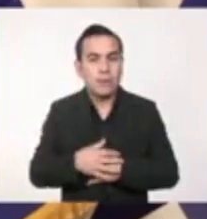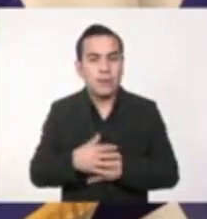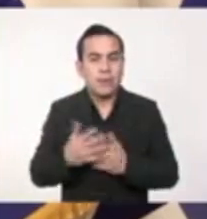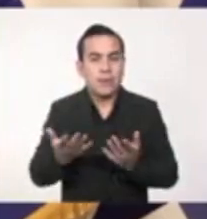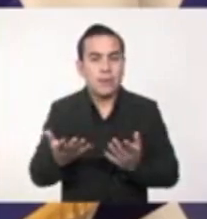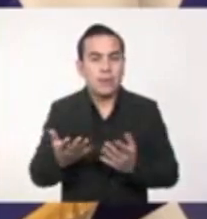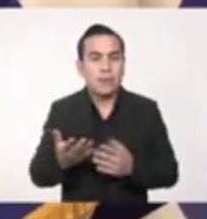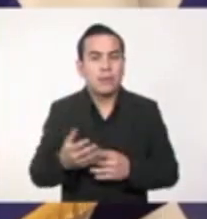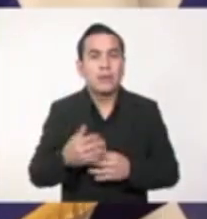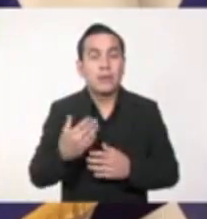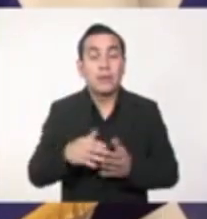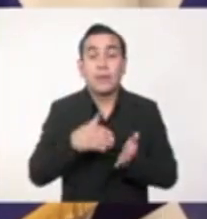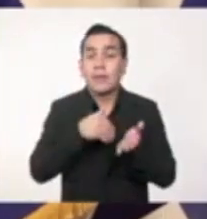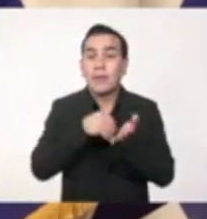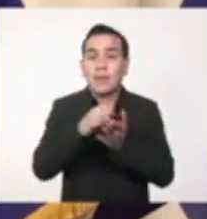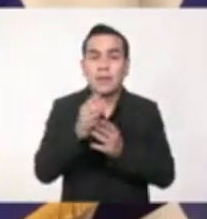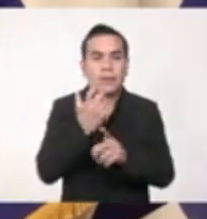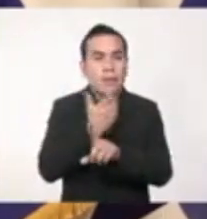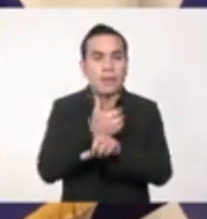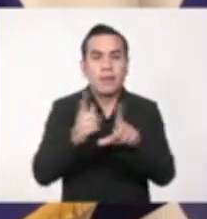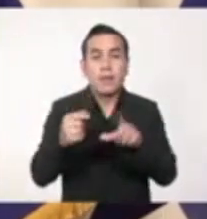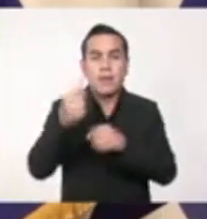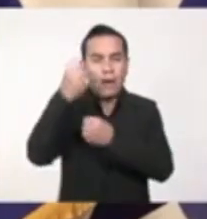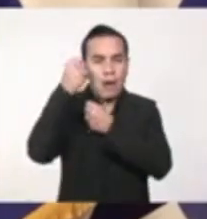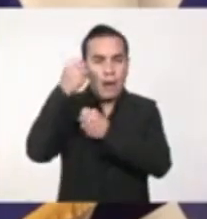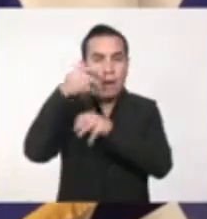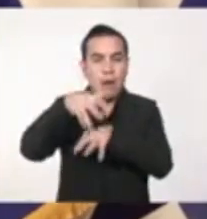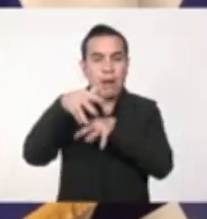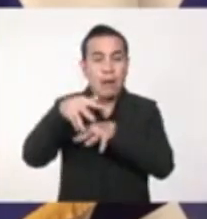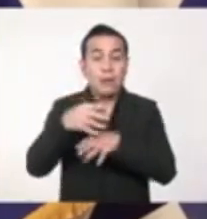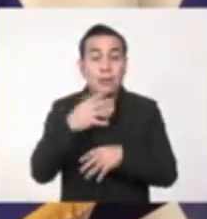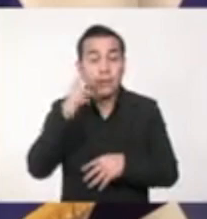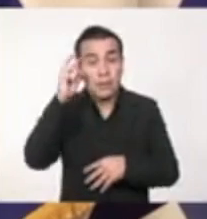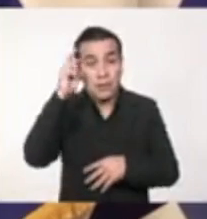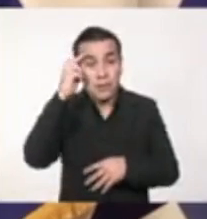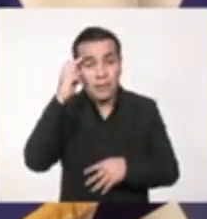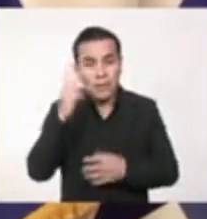pasar, retírenlo. ¿por qué? Solo eso está él, no tiene, no